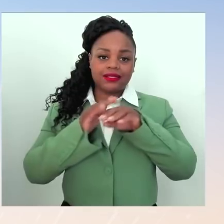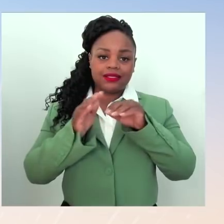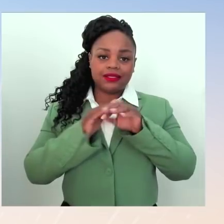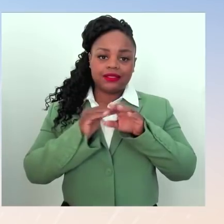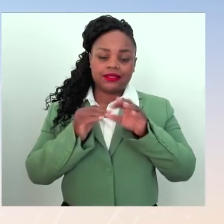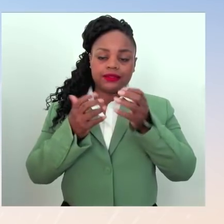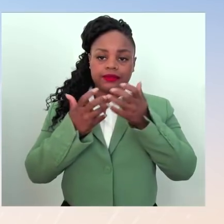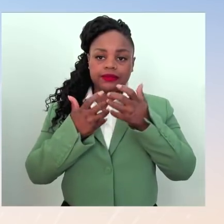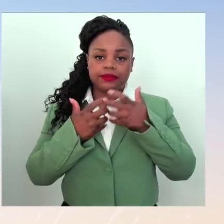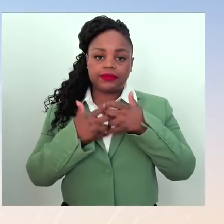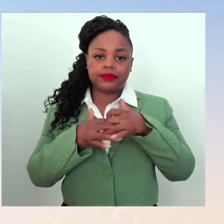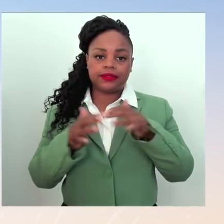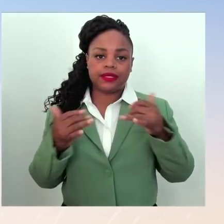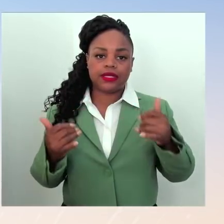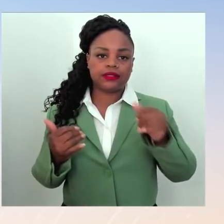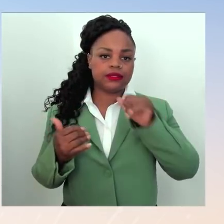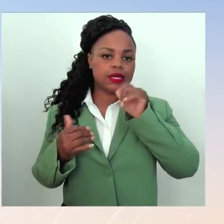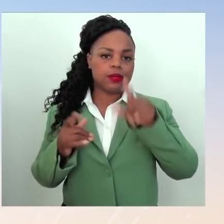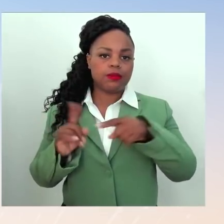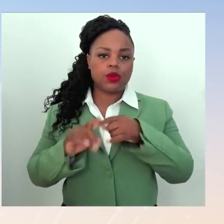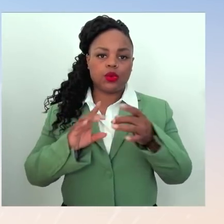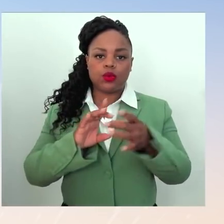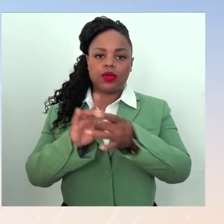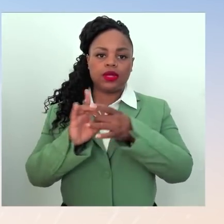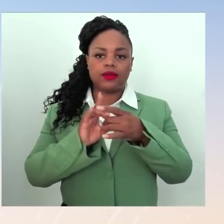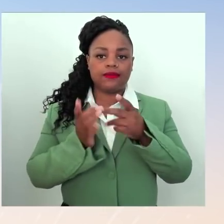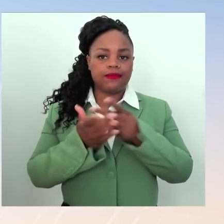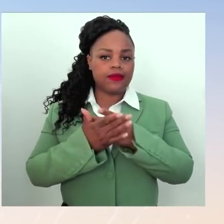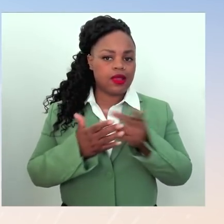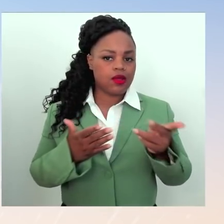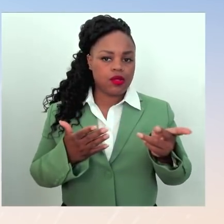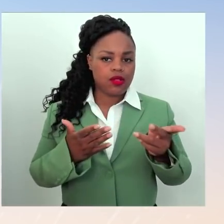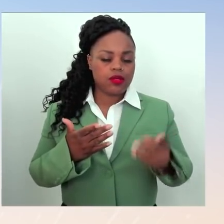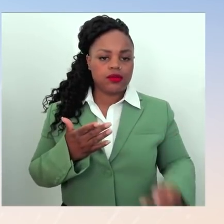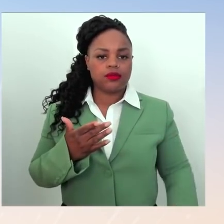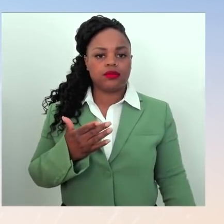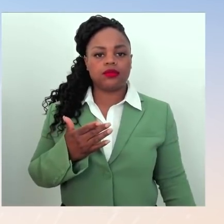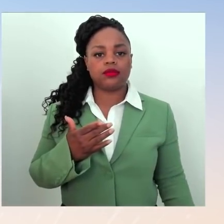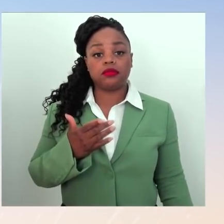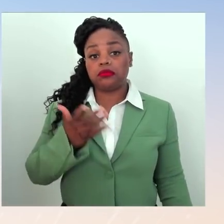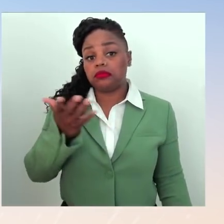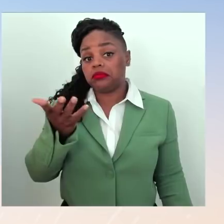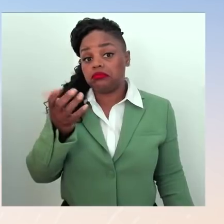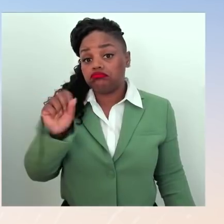and the President and other national security officials have been very clear in our conversations,